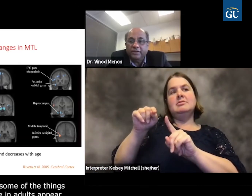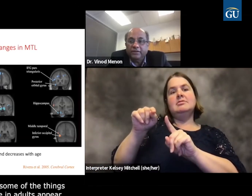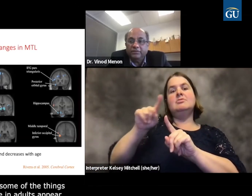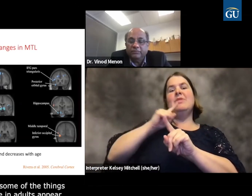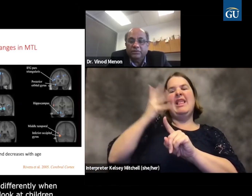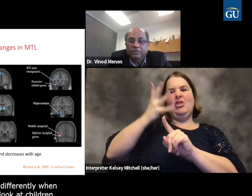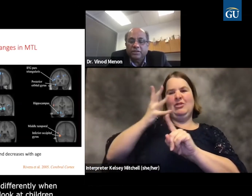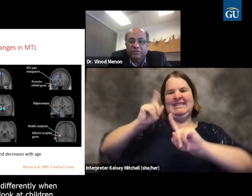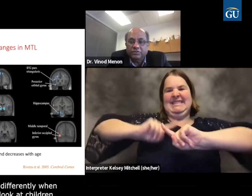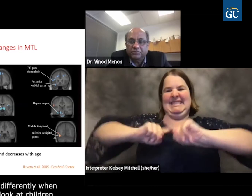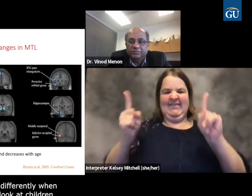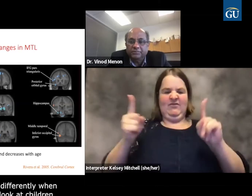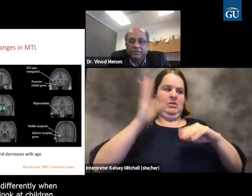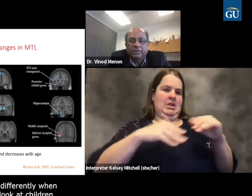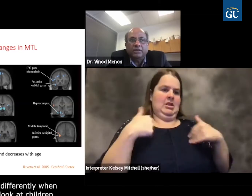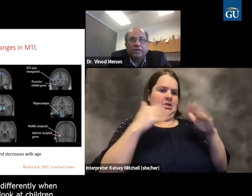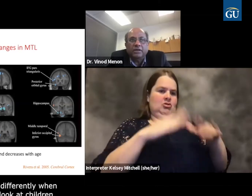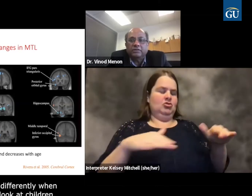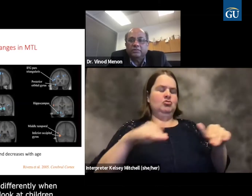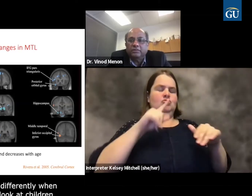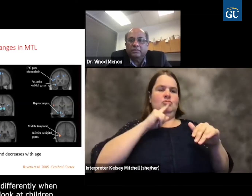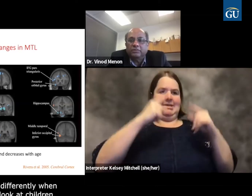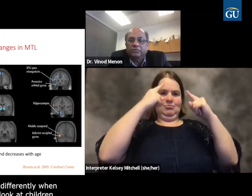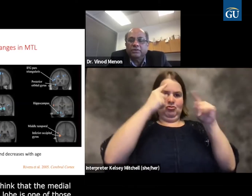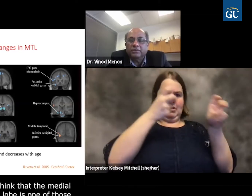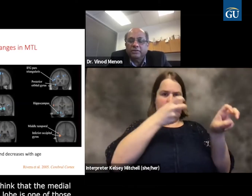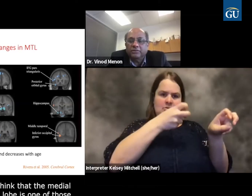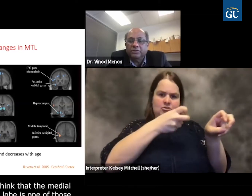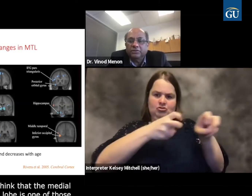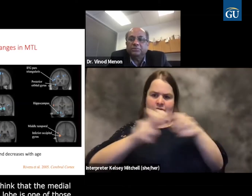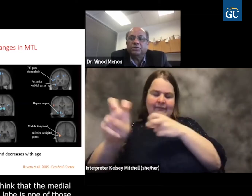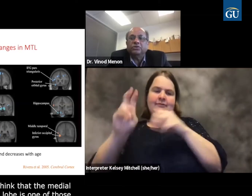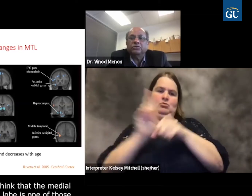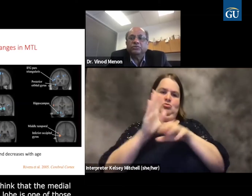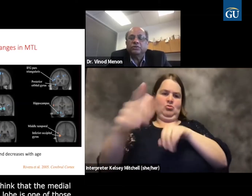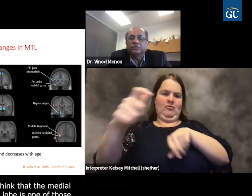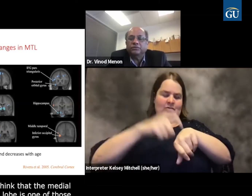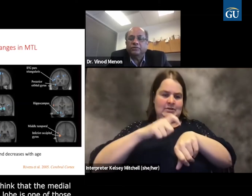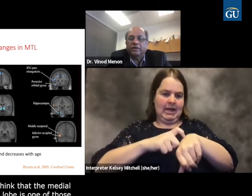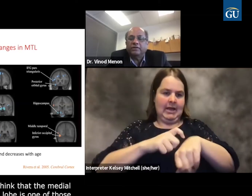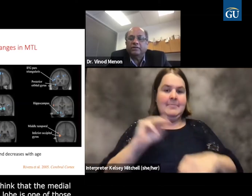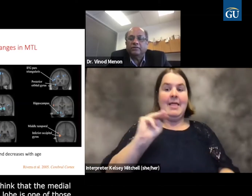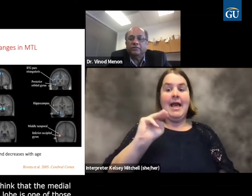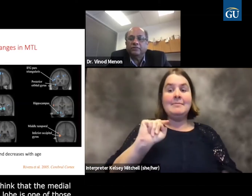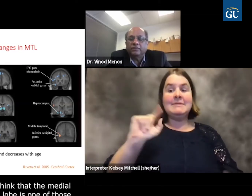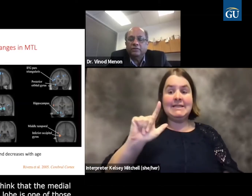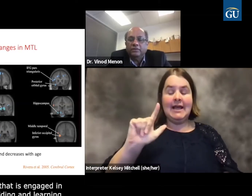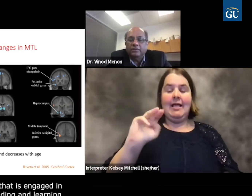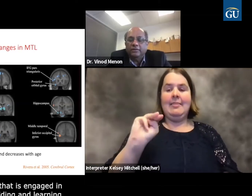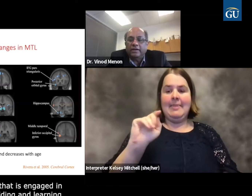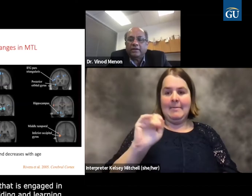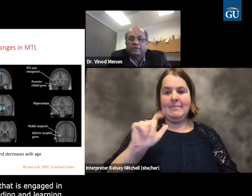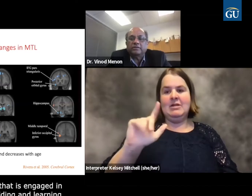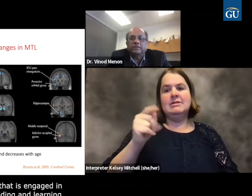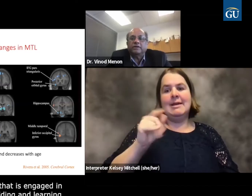appear very differently in when you look at children and we think that the medial temporal lobe